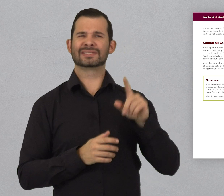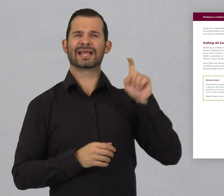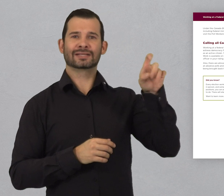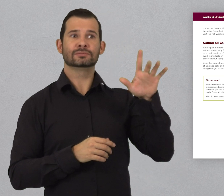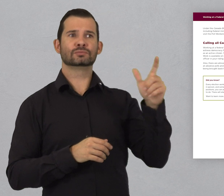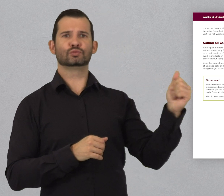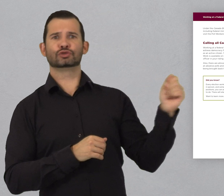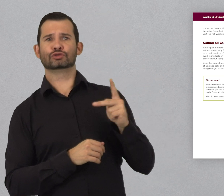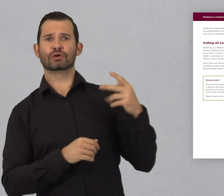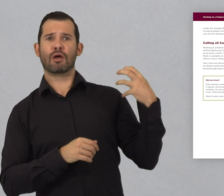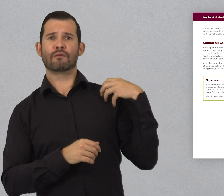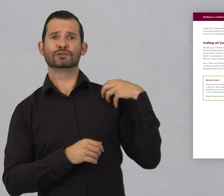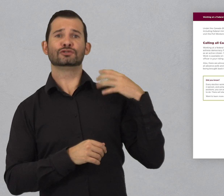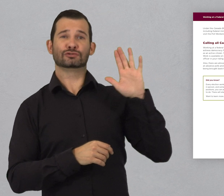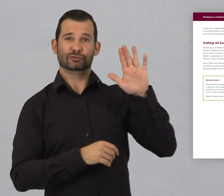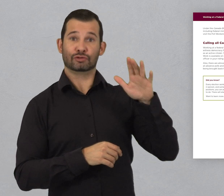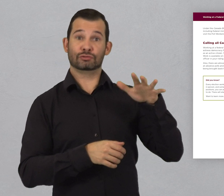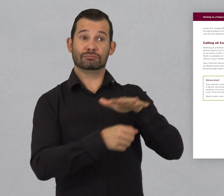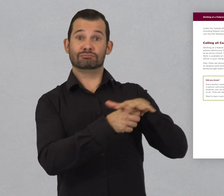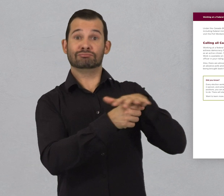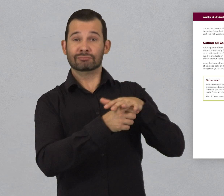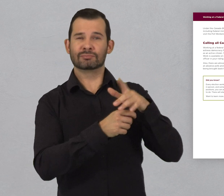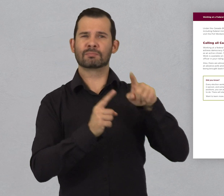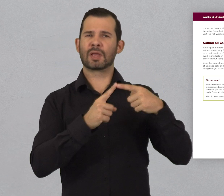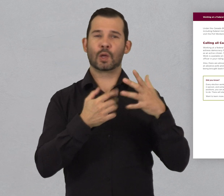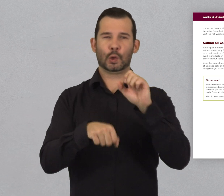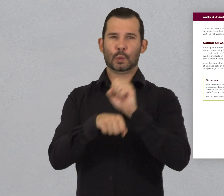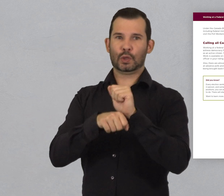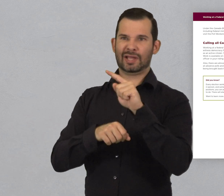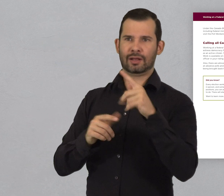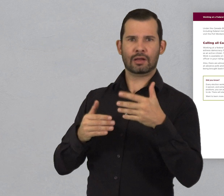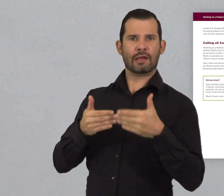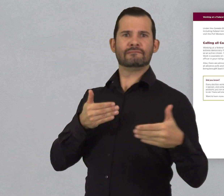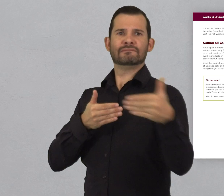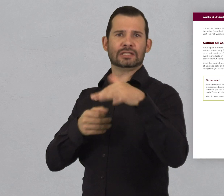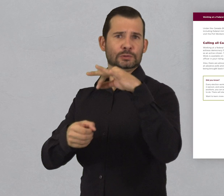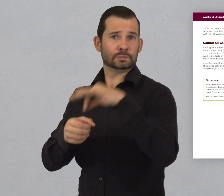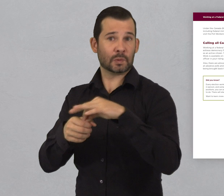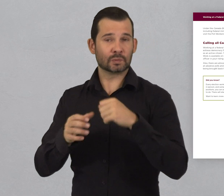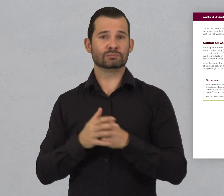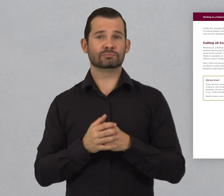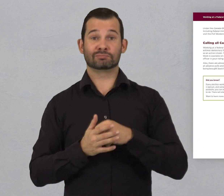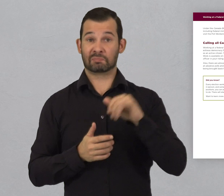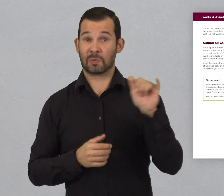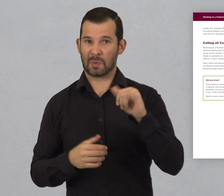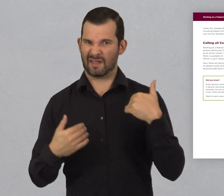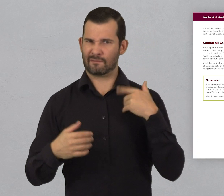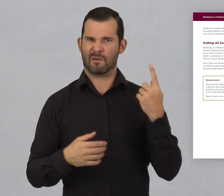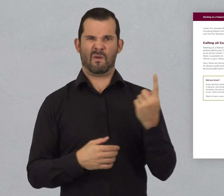in your riding about working at the advance polls. Also, there are almost always extra jobs available